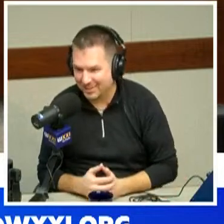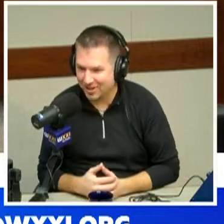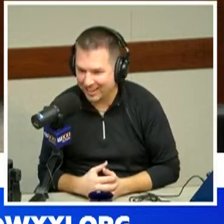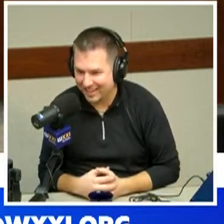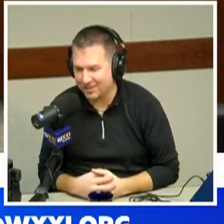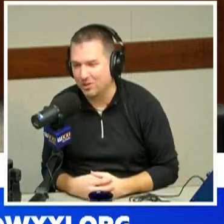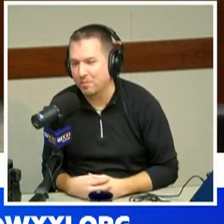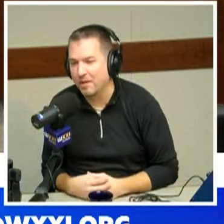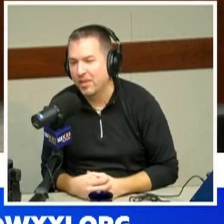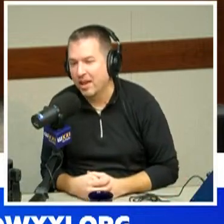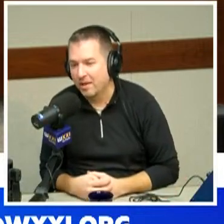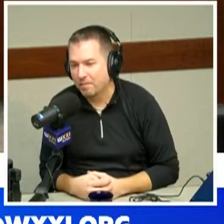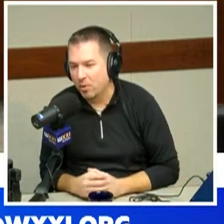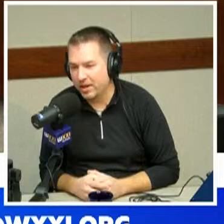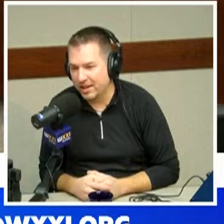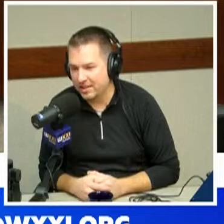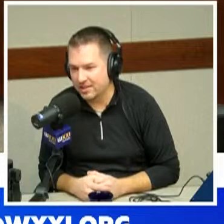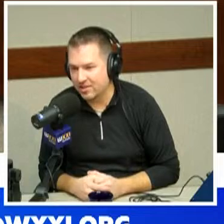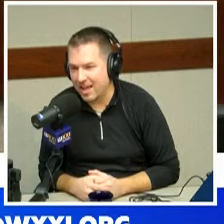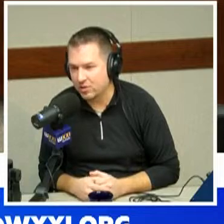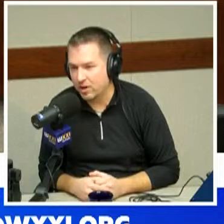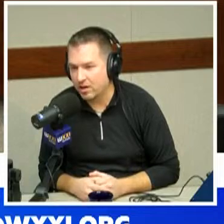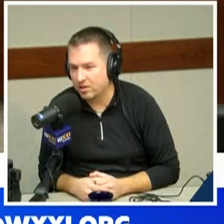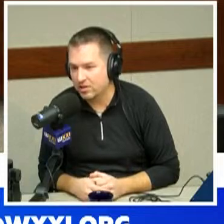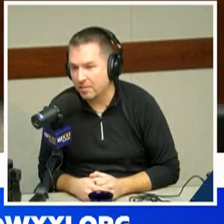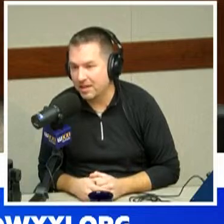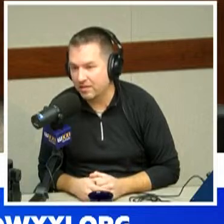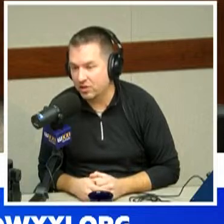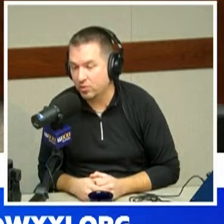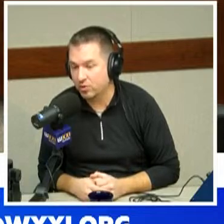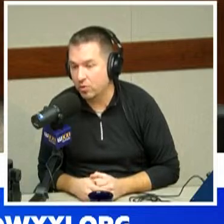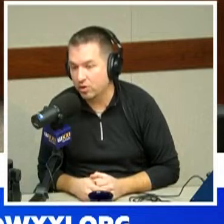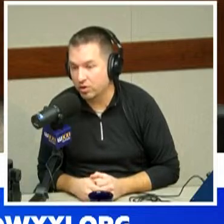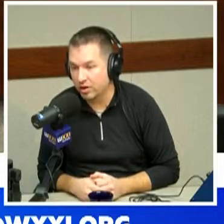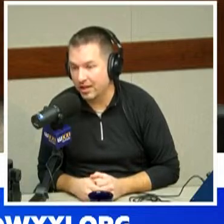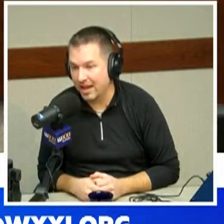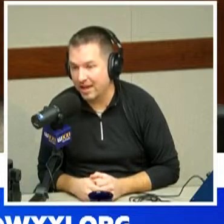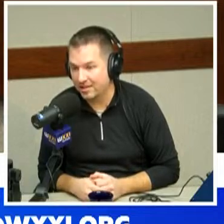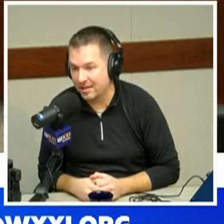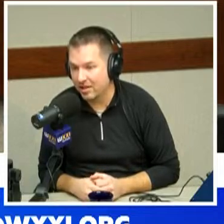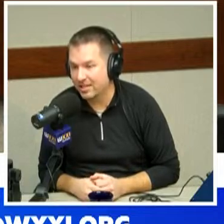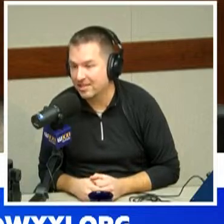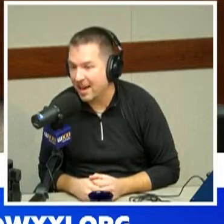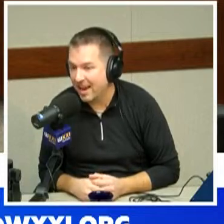trying to get to but point is is that's where some individuals who are learning ASL it's not